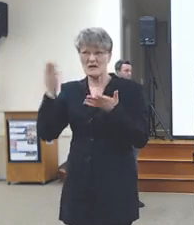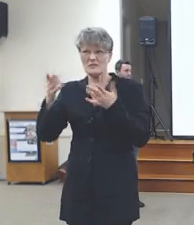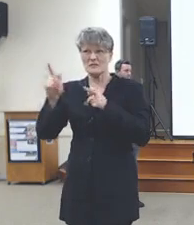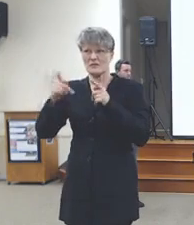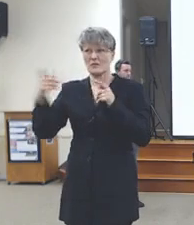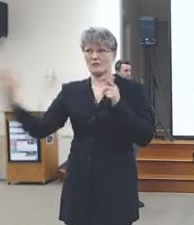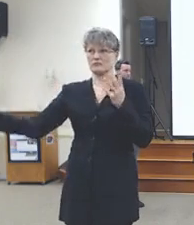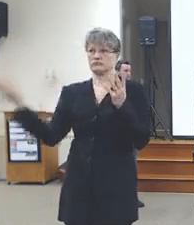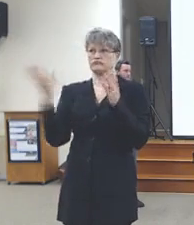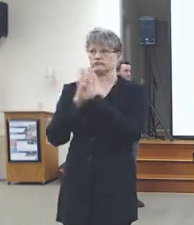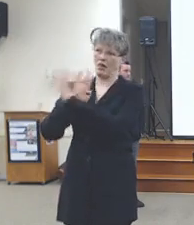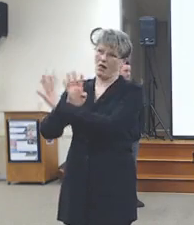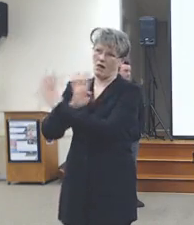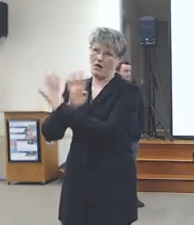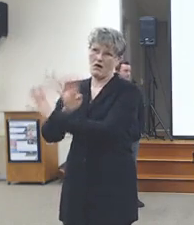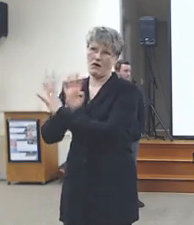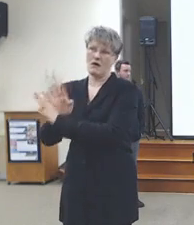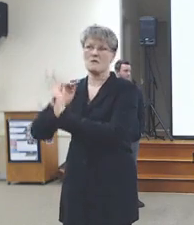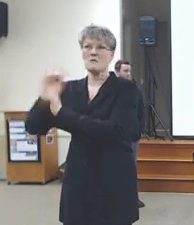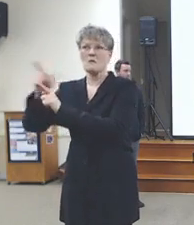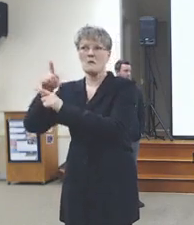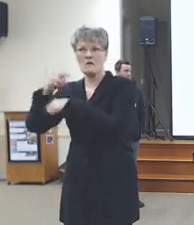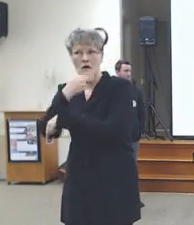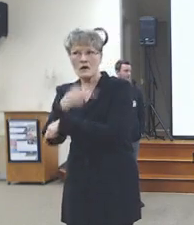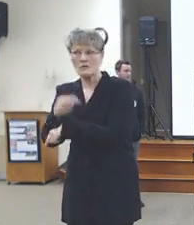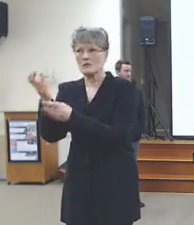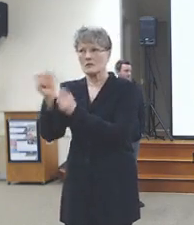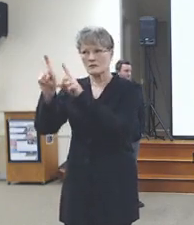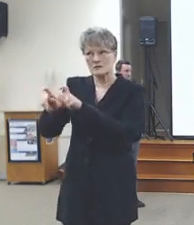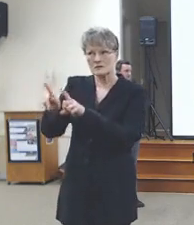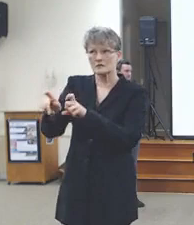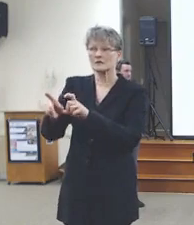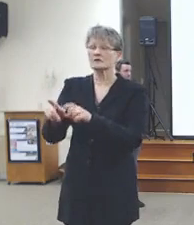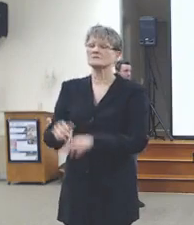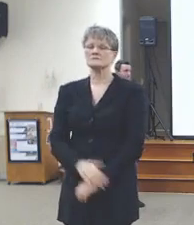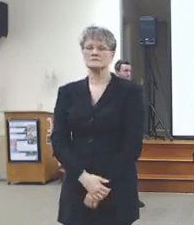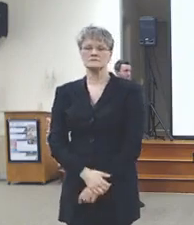we've been saying for the past few weeks which is, if you have mild to moderate